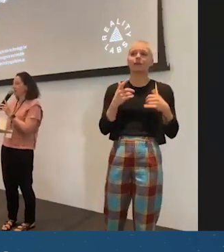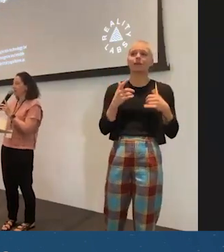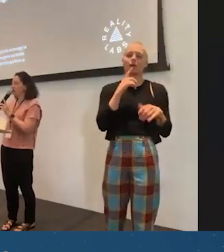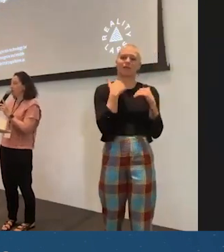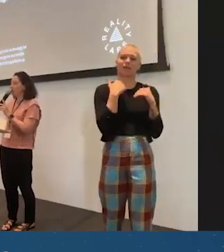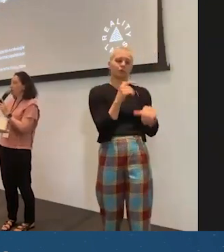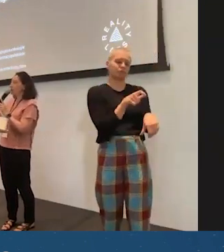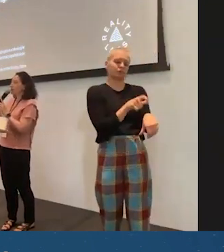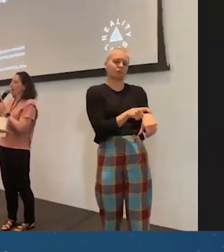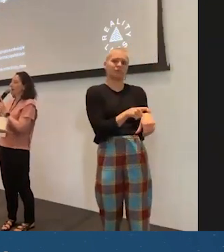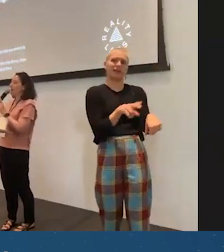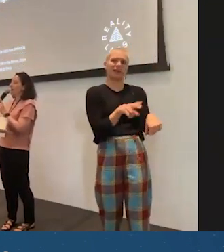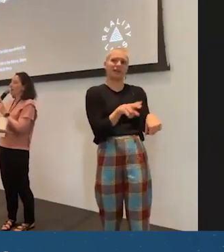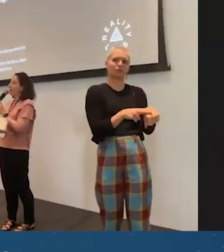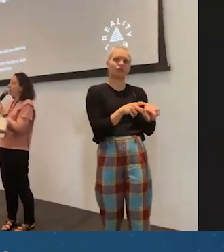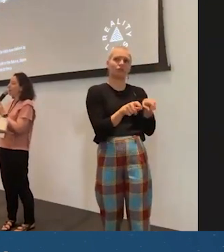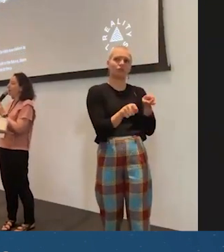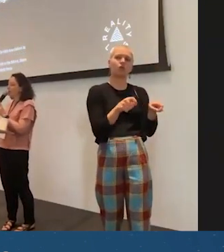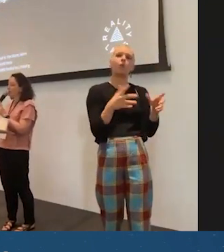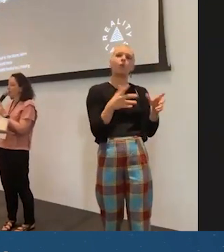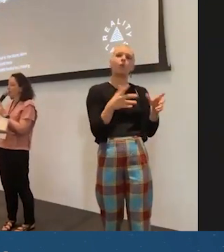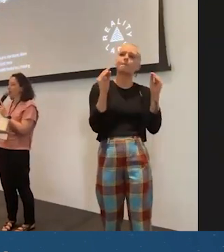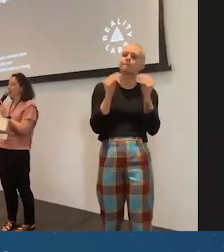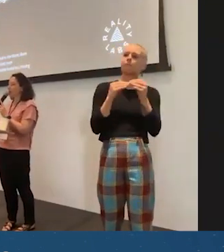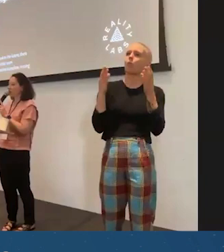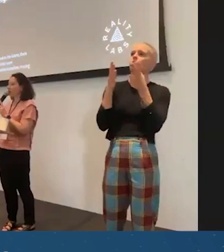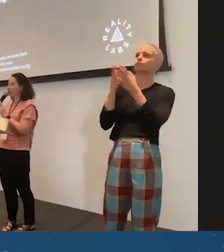control to more high-bandwidth, always-available control